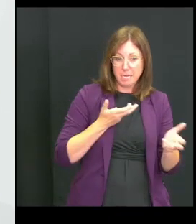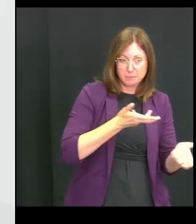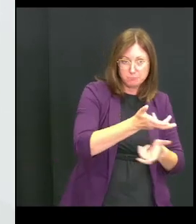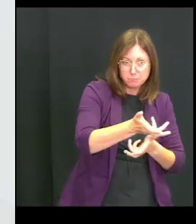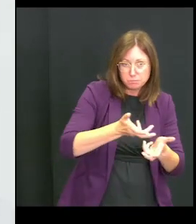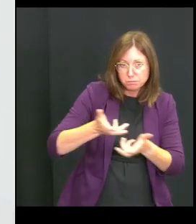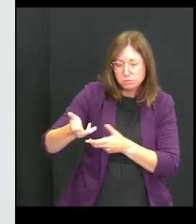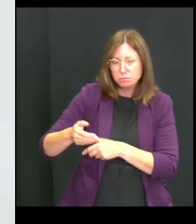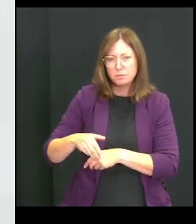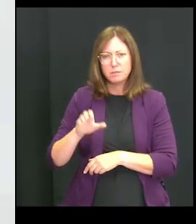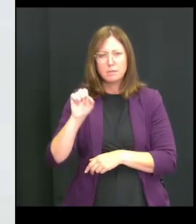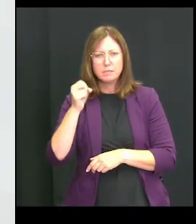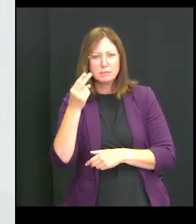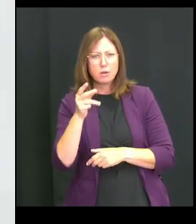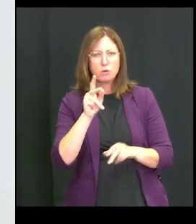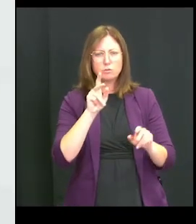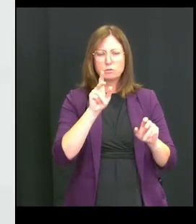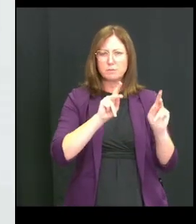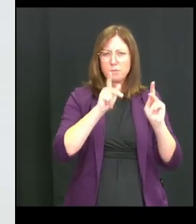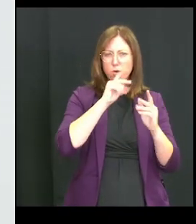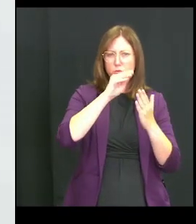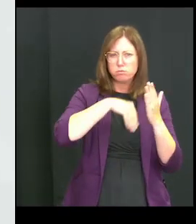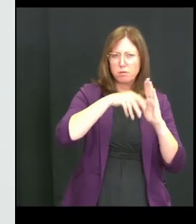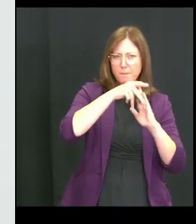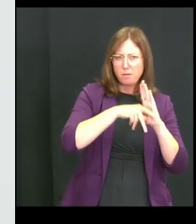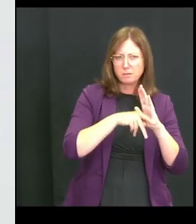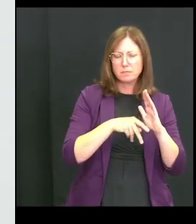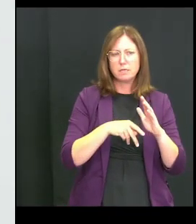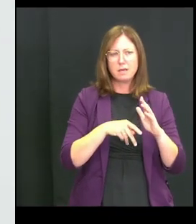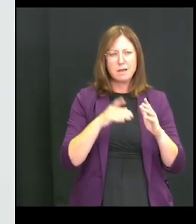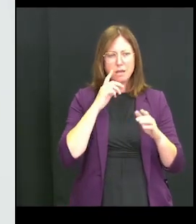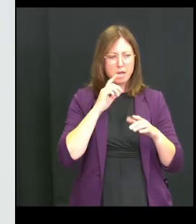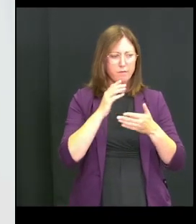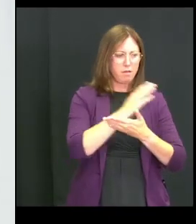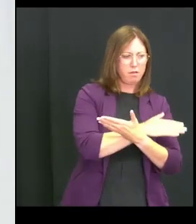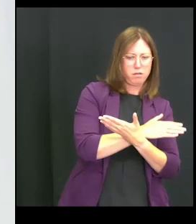and policy decisions where there are those strong differences in how much government should be involved,